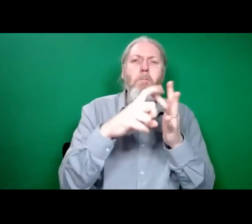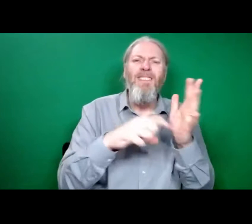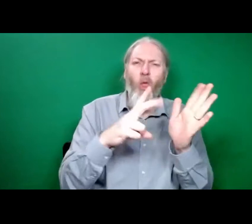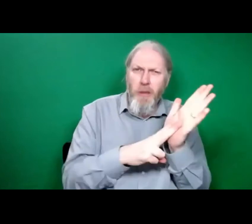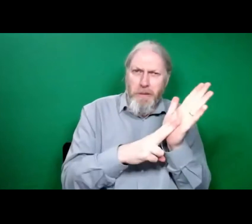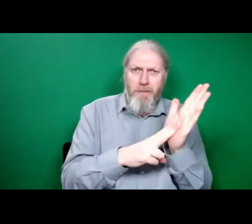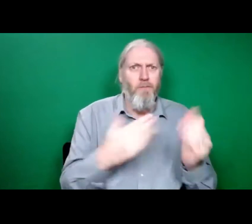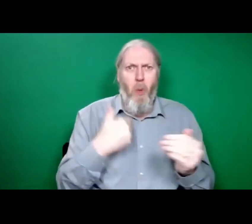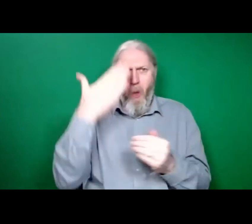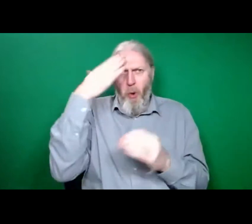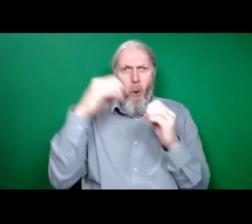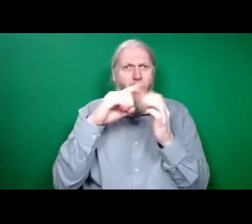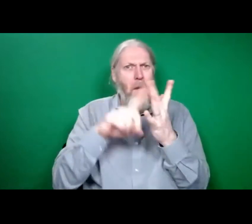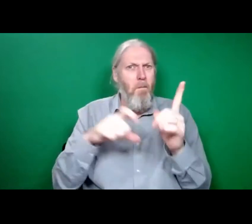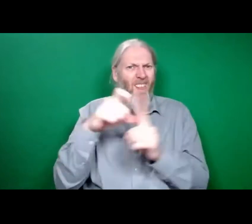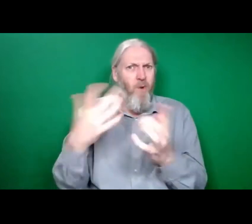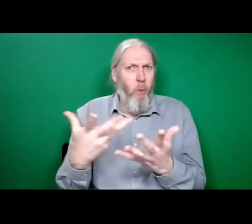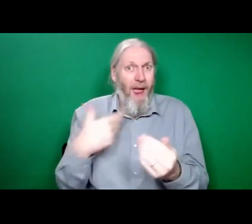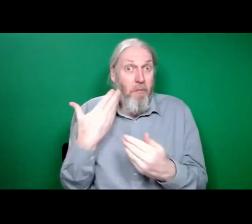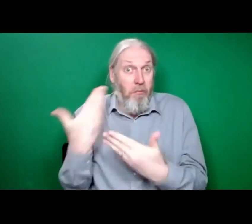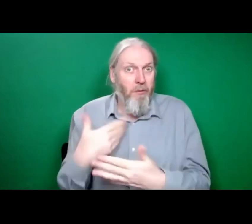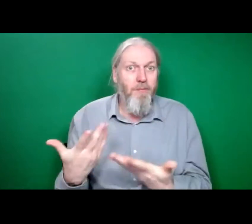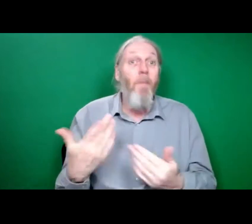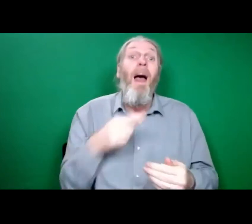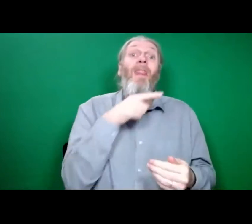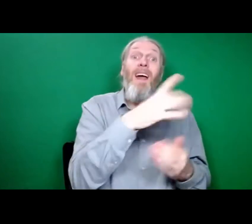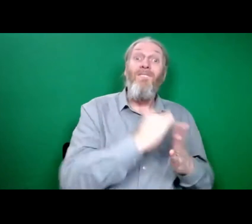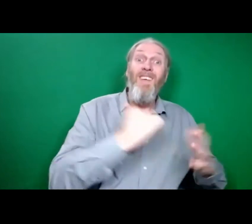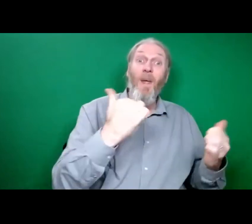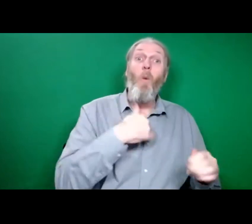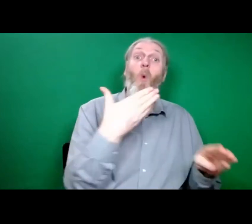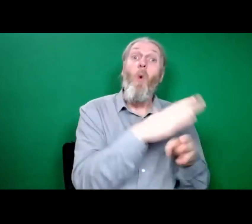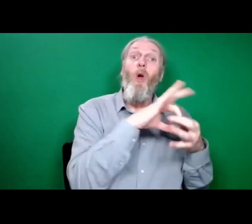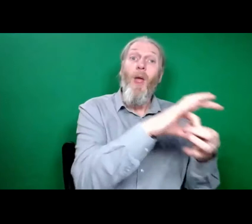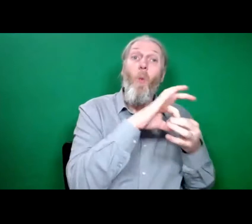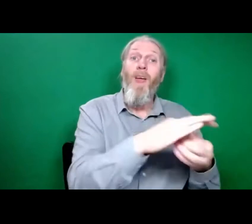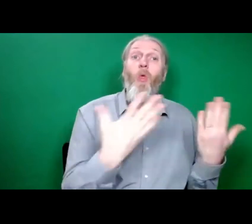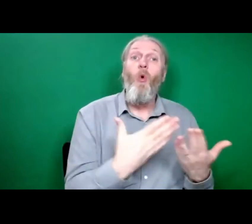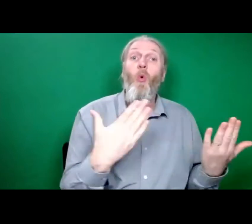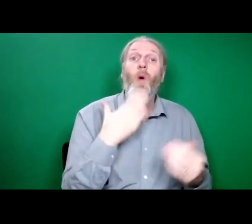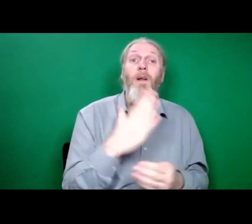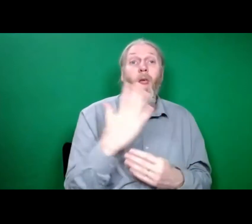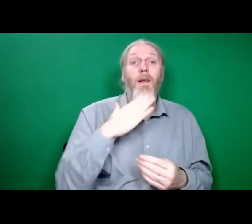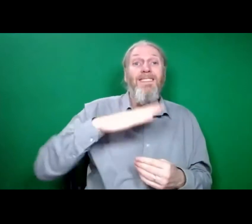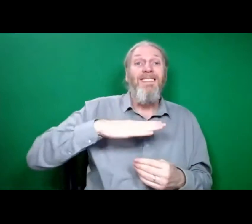did not stop then. It hasn't stopped since. What we have done is and going back to an earlier